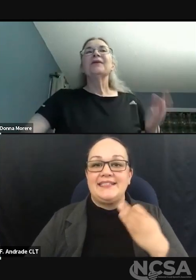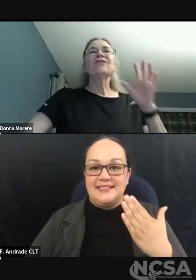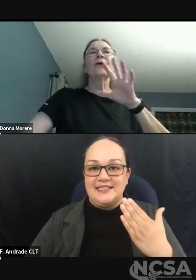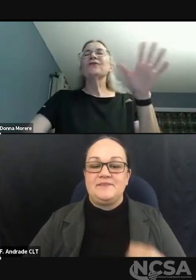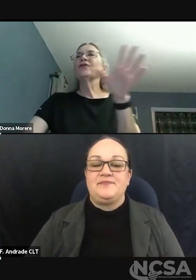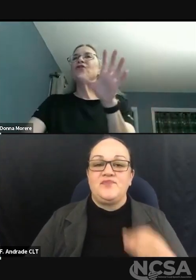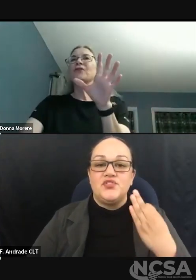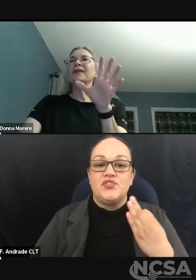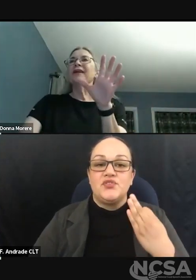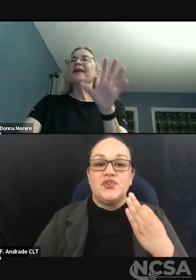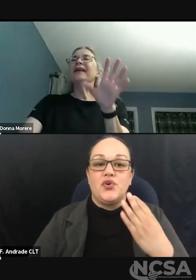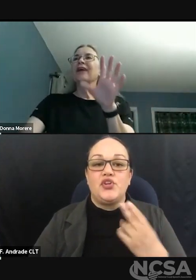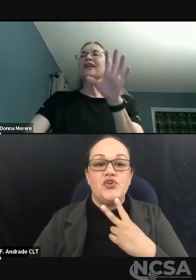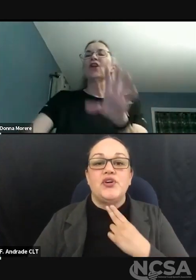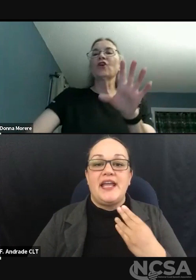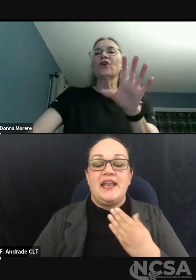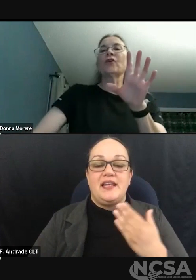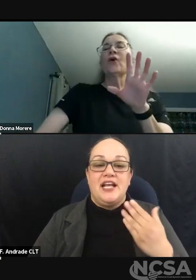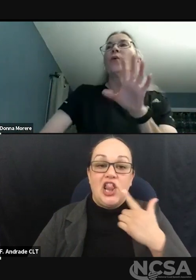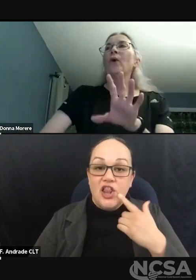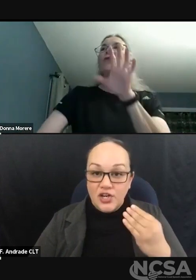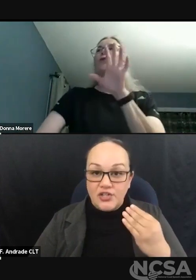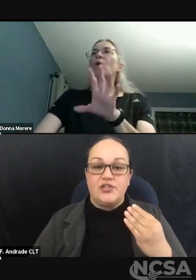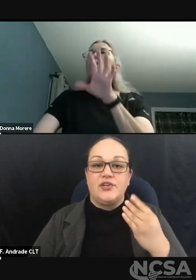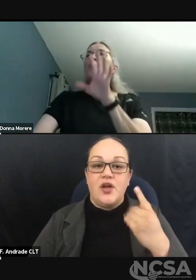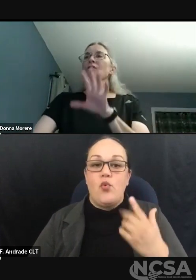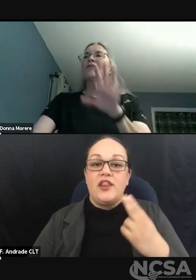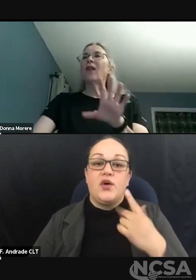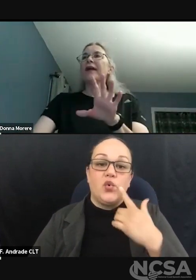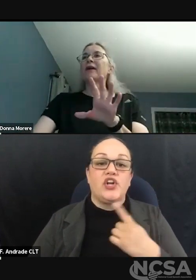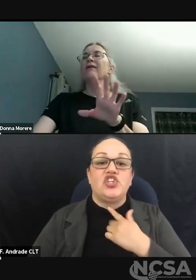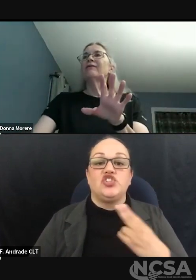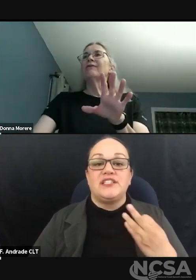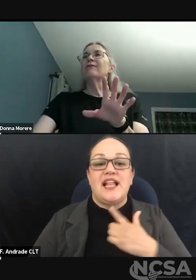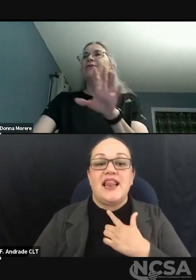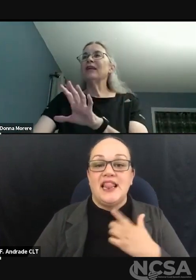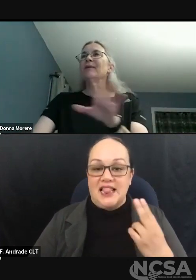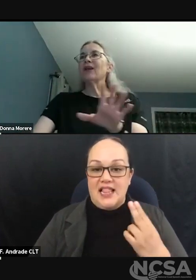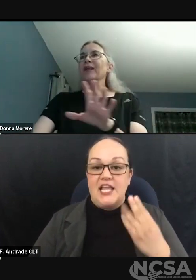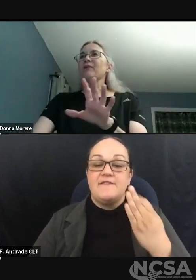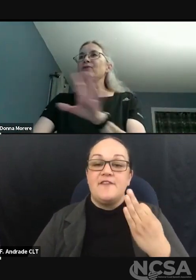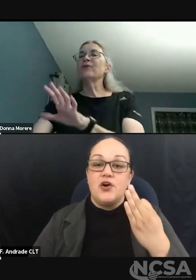So that you can, they can actually learn what the word looks like phonemically through